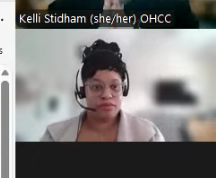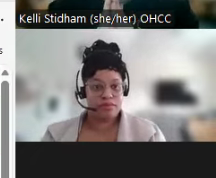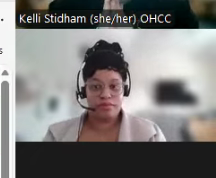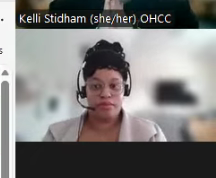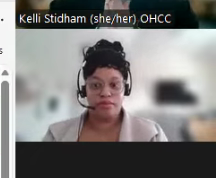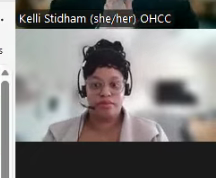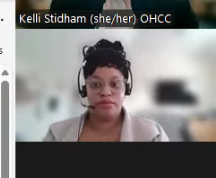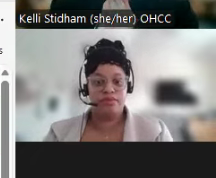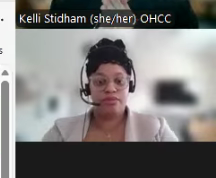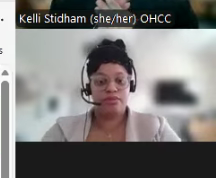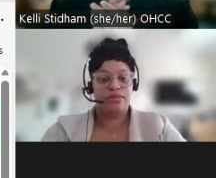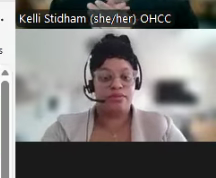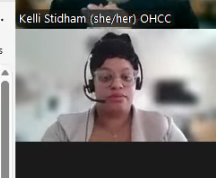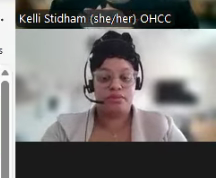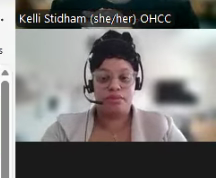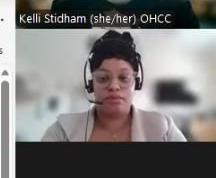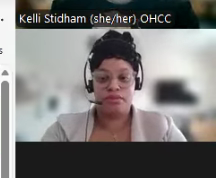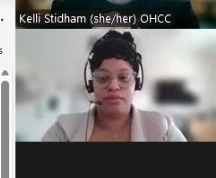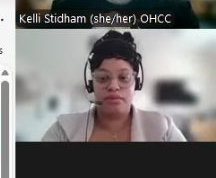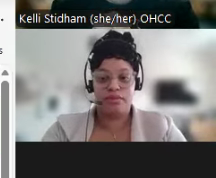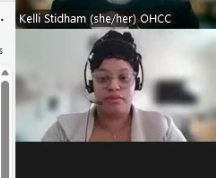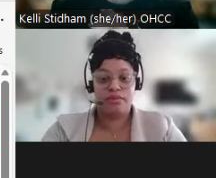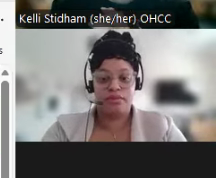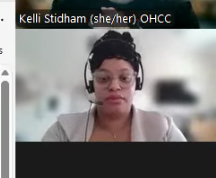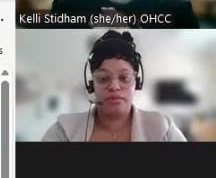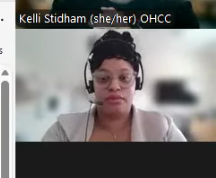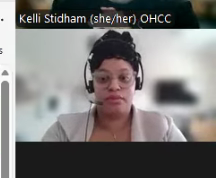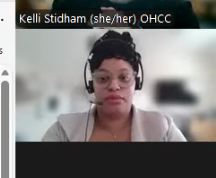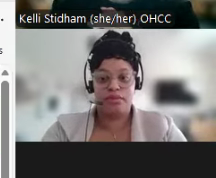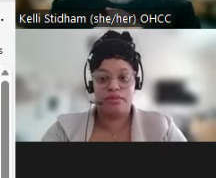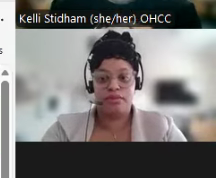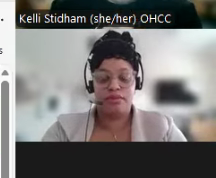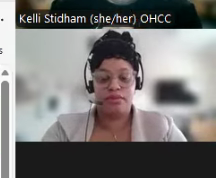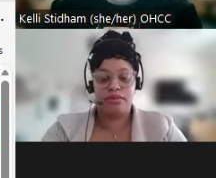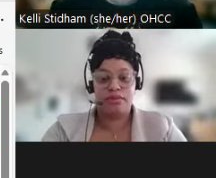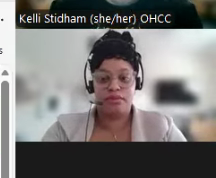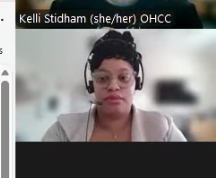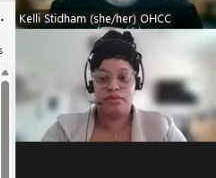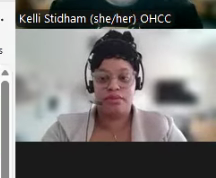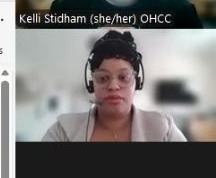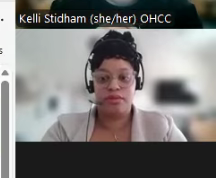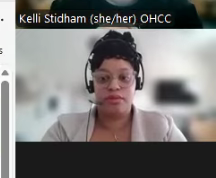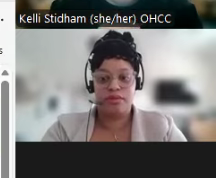not sure I understand